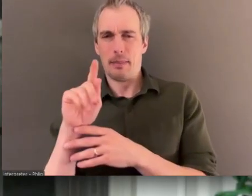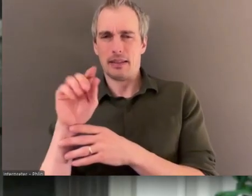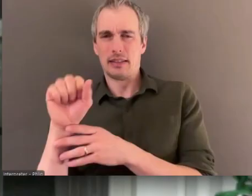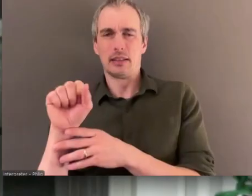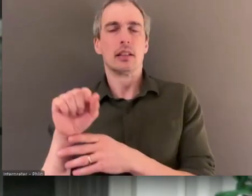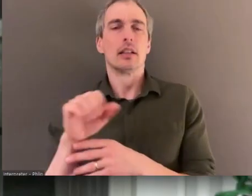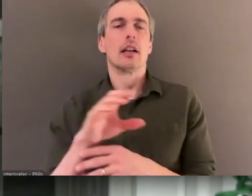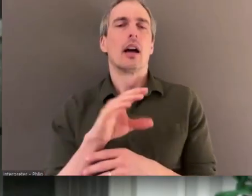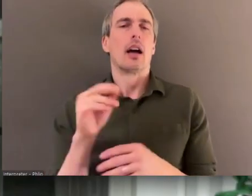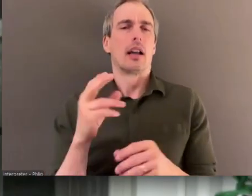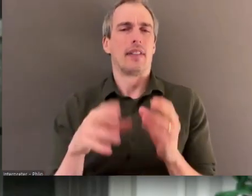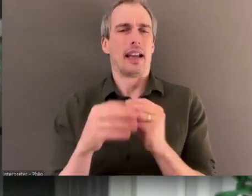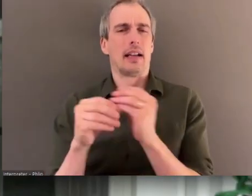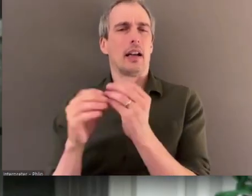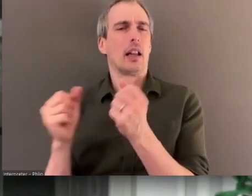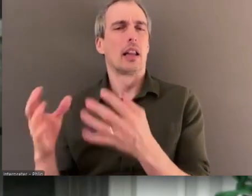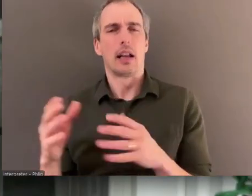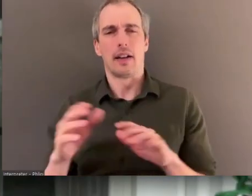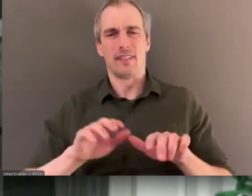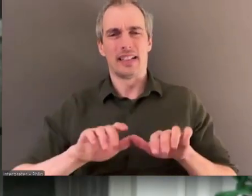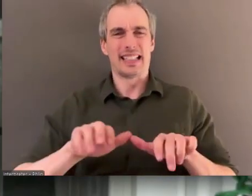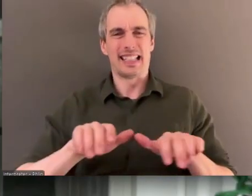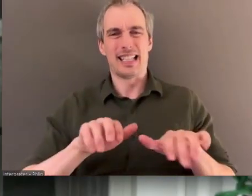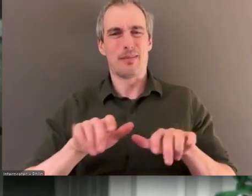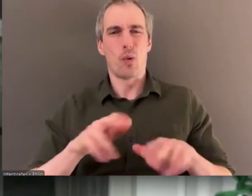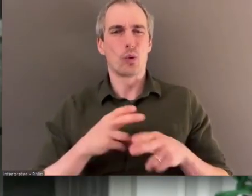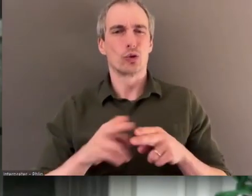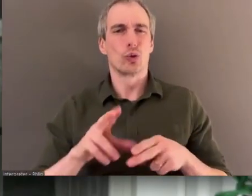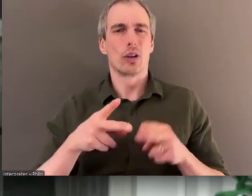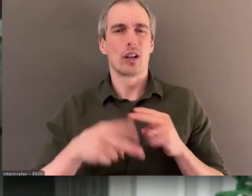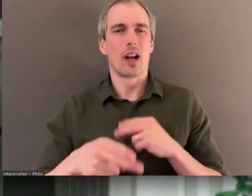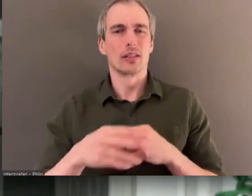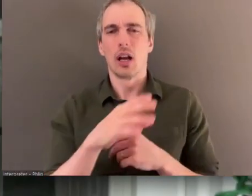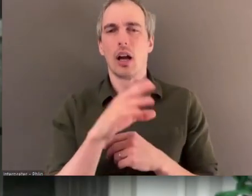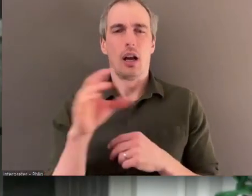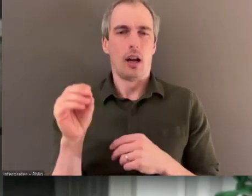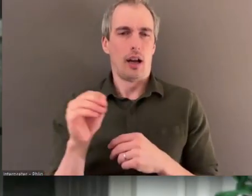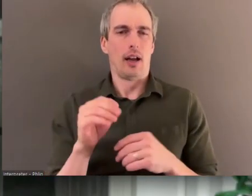shortcuts and skip links that go to all of the different places on the website that you would care